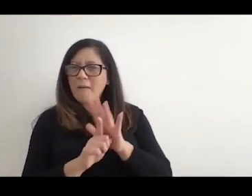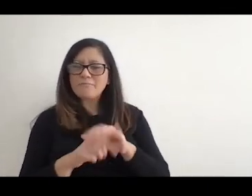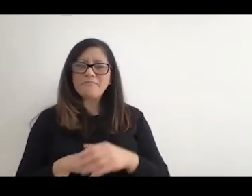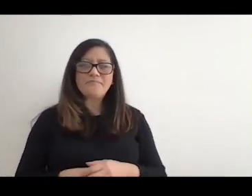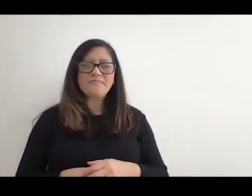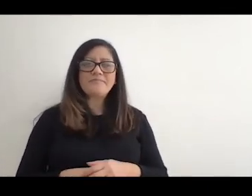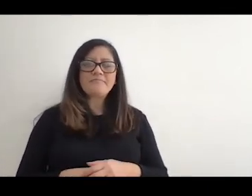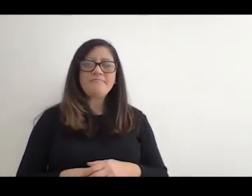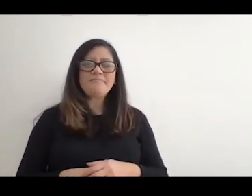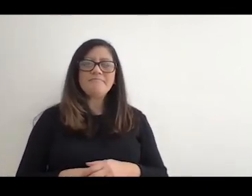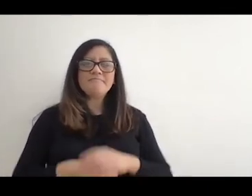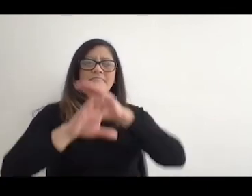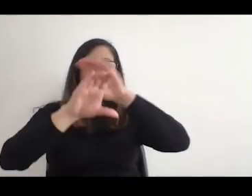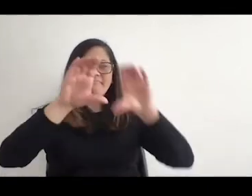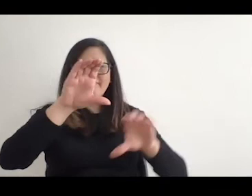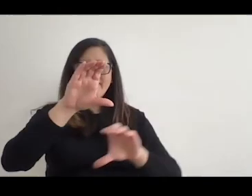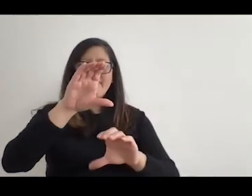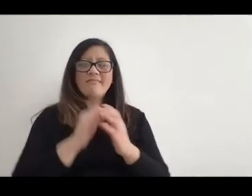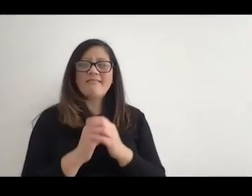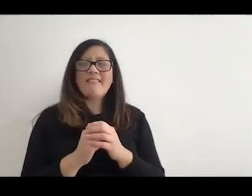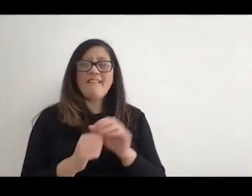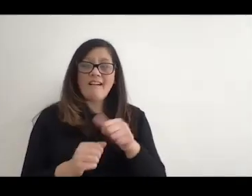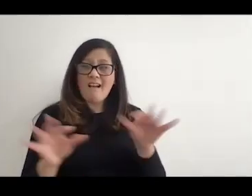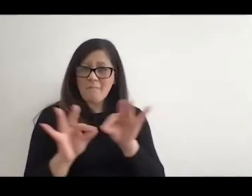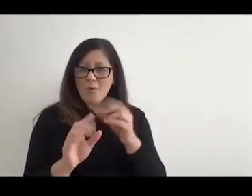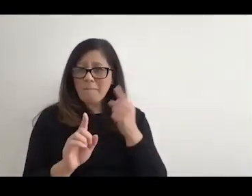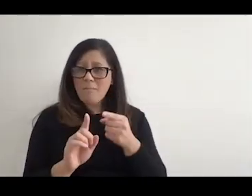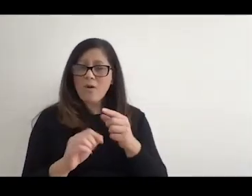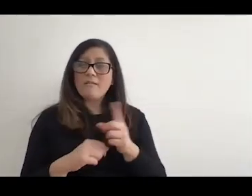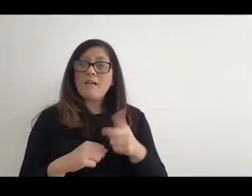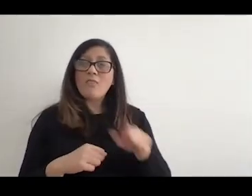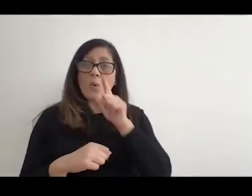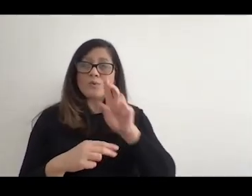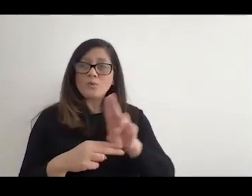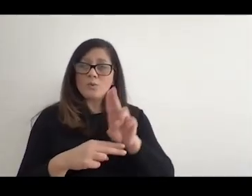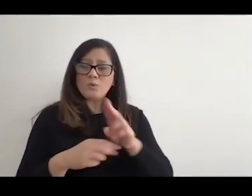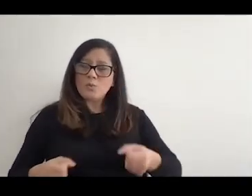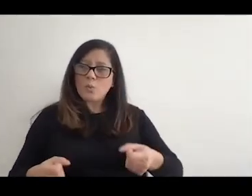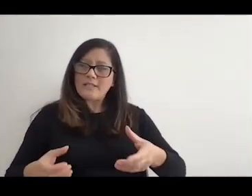Here is this is really important to me because seated body types. As I said there is a